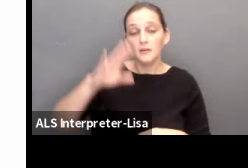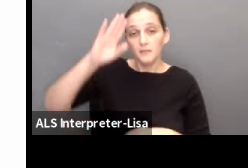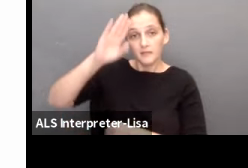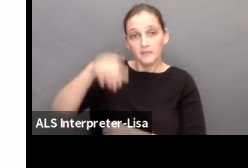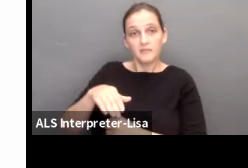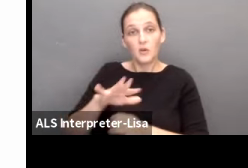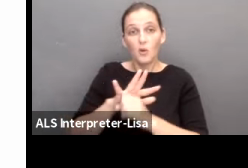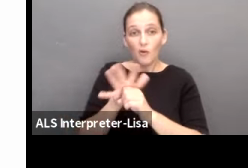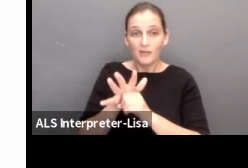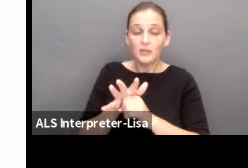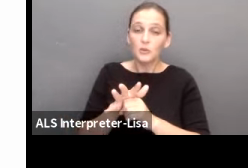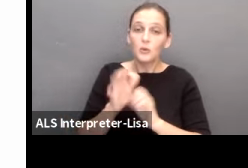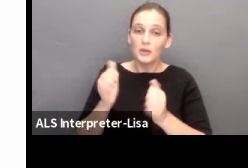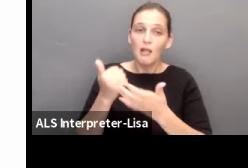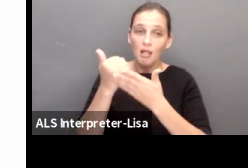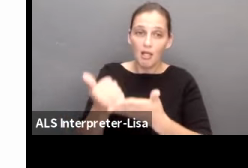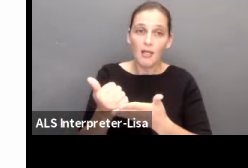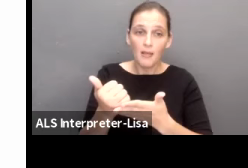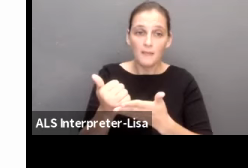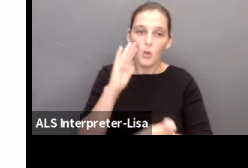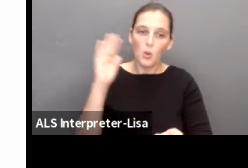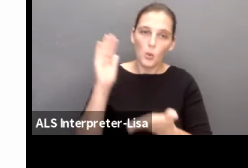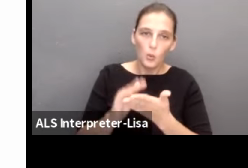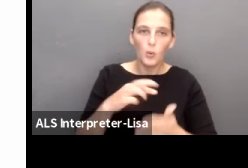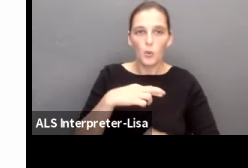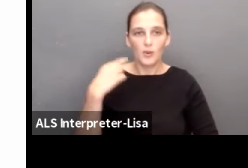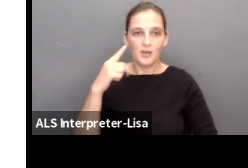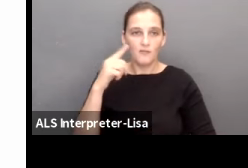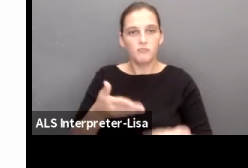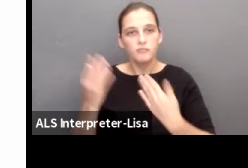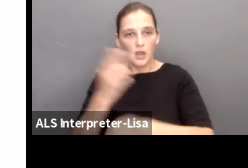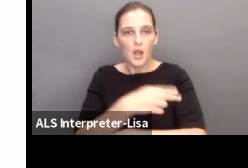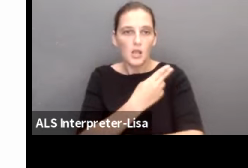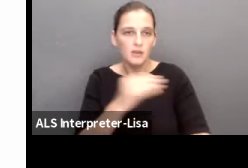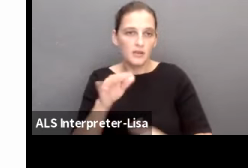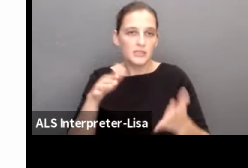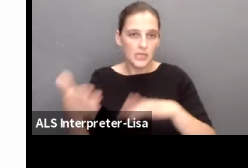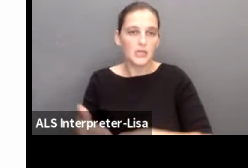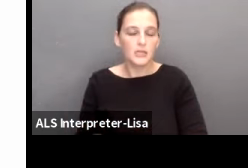does help and decreases that risk for hospitalization and death. I know that that there's a lot